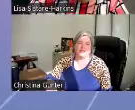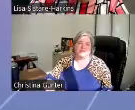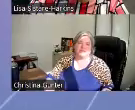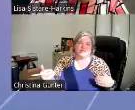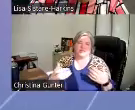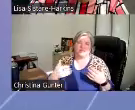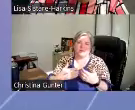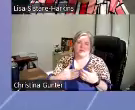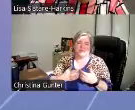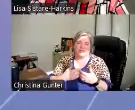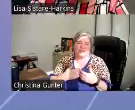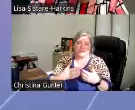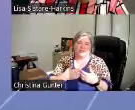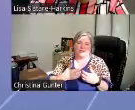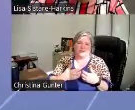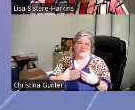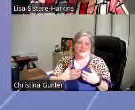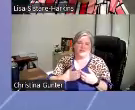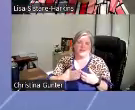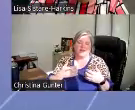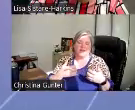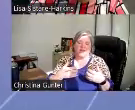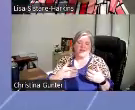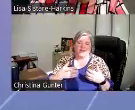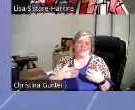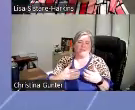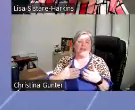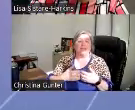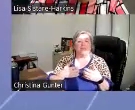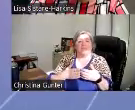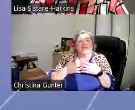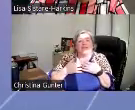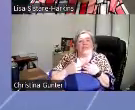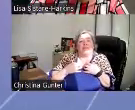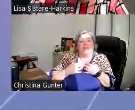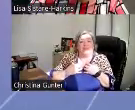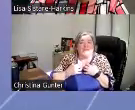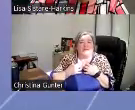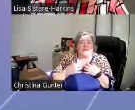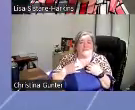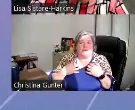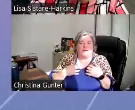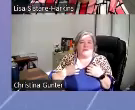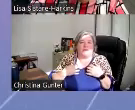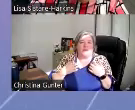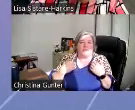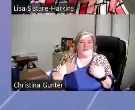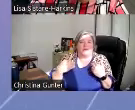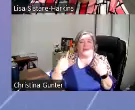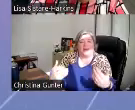it just matched up so much to our CIL stuff, and it felt like it made me a better Independent Living